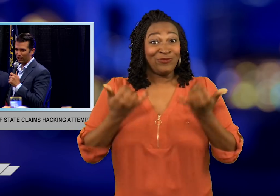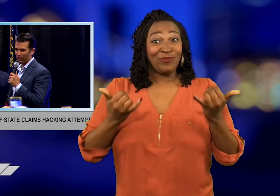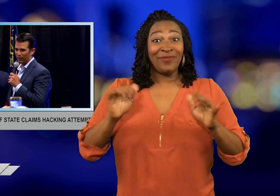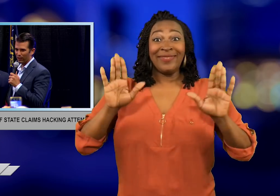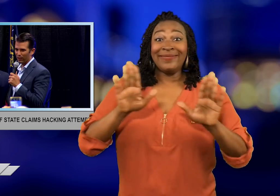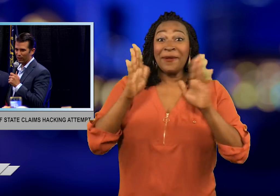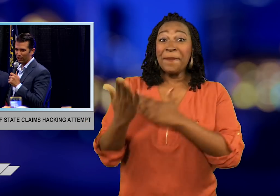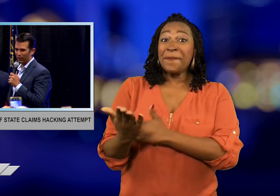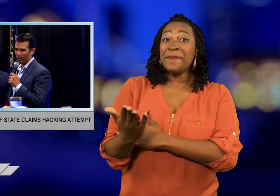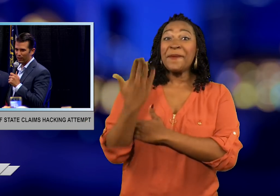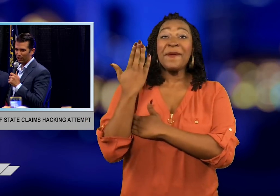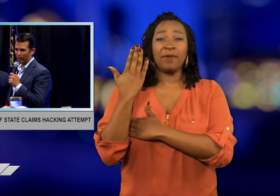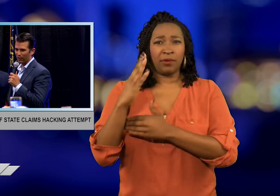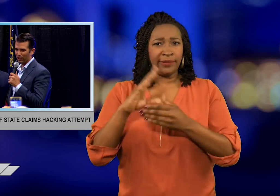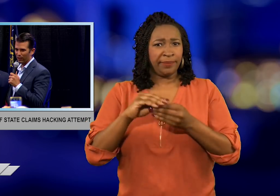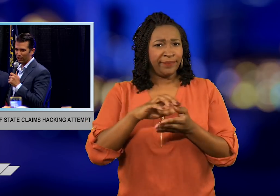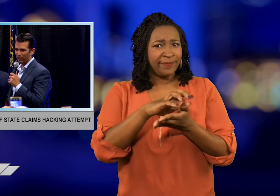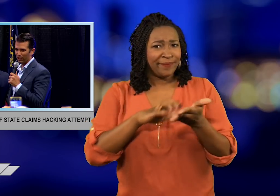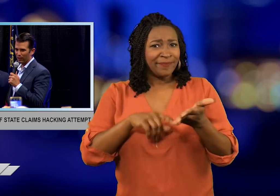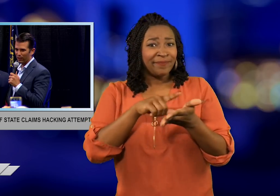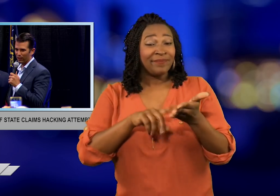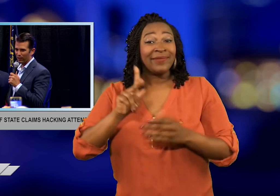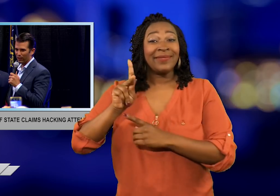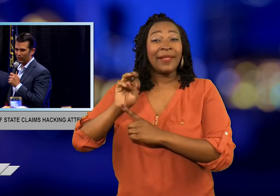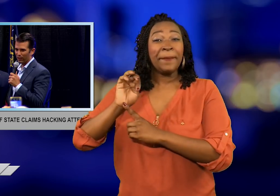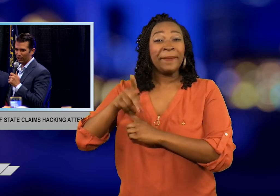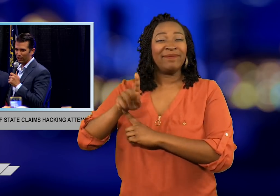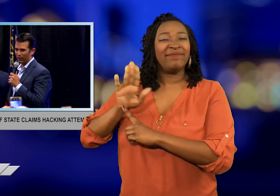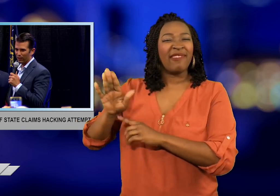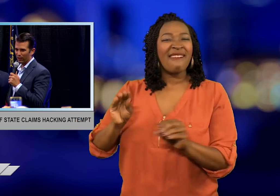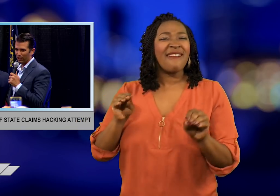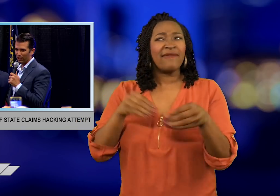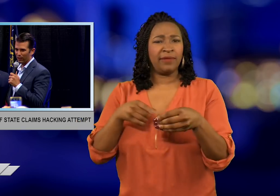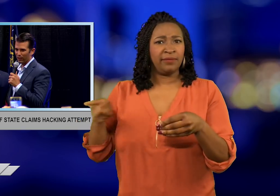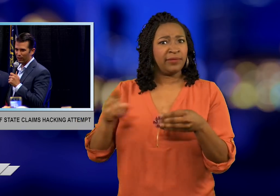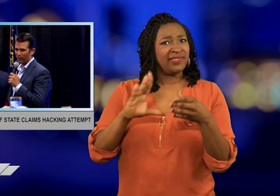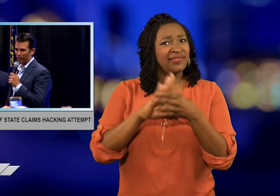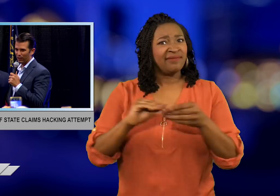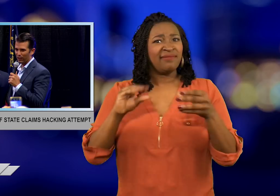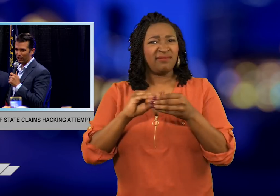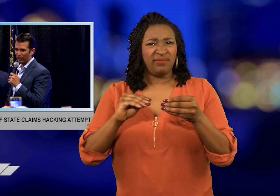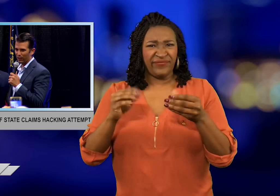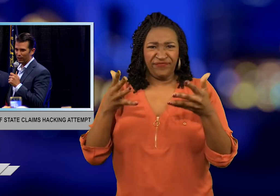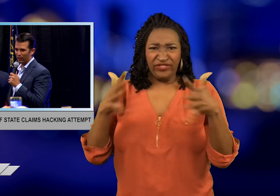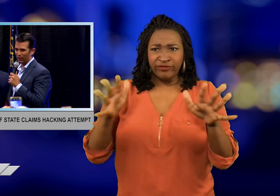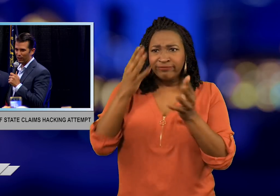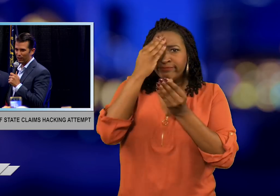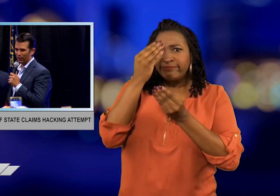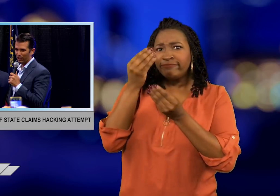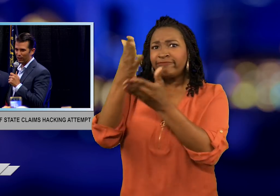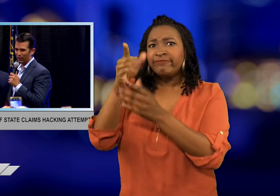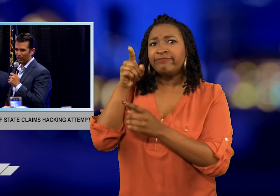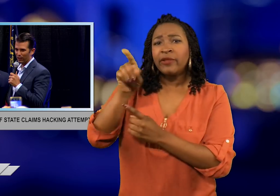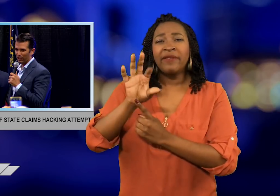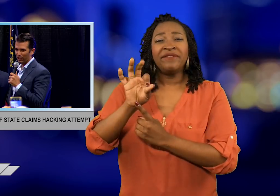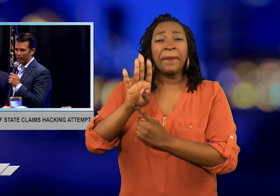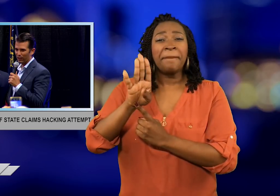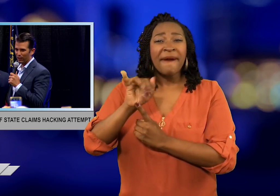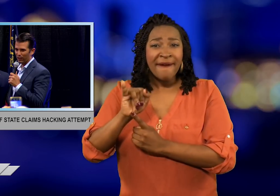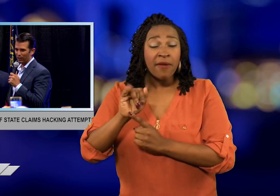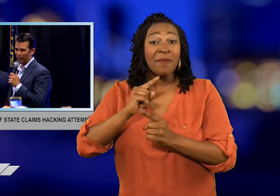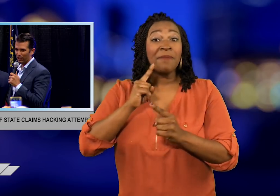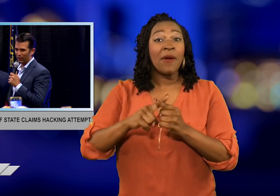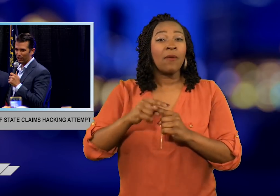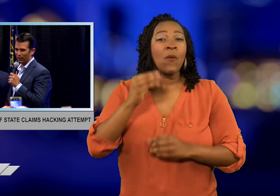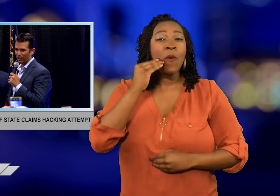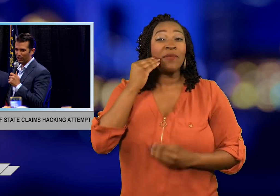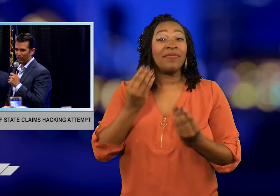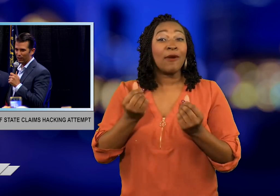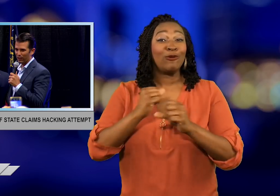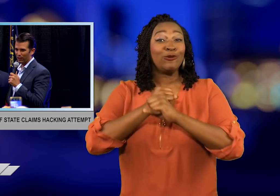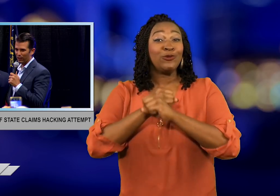In a statement Sunday morning, Kemp's office said the FBI and the Department of Homeland